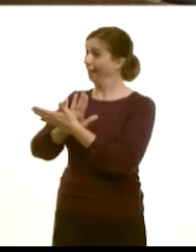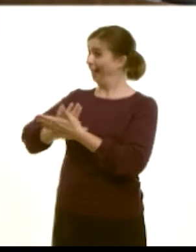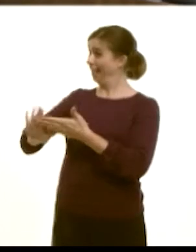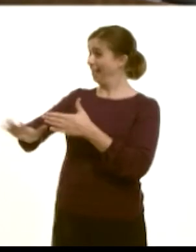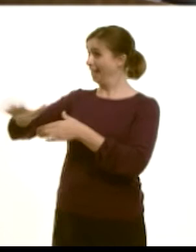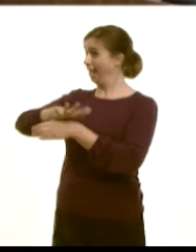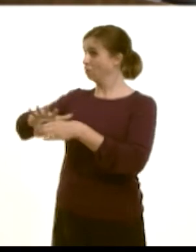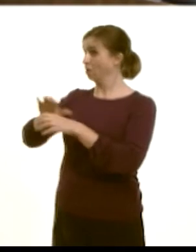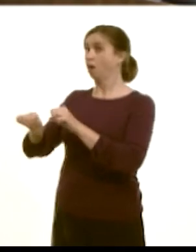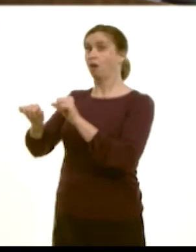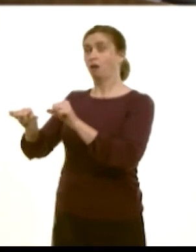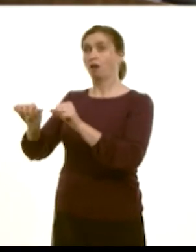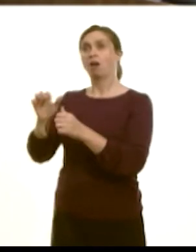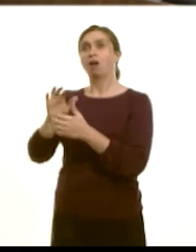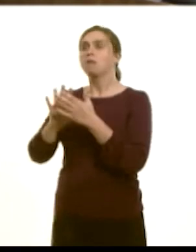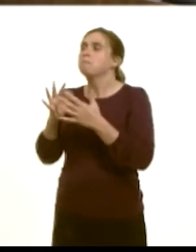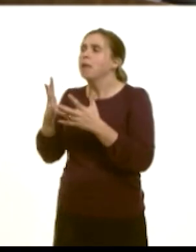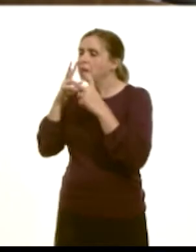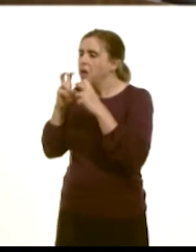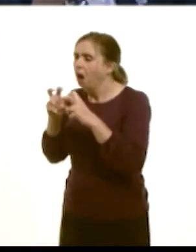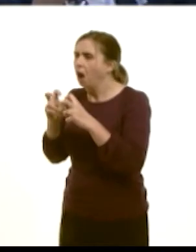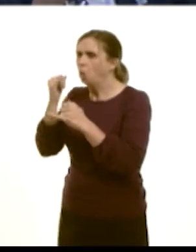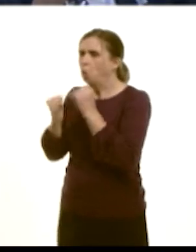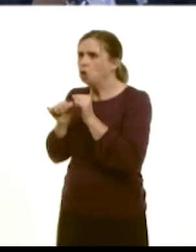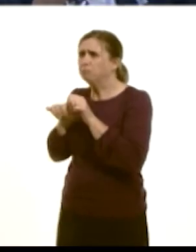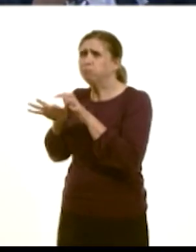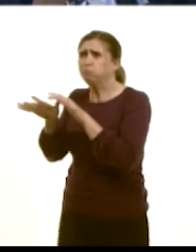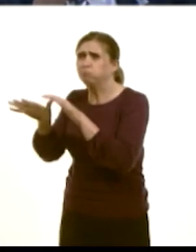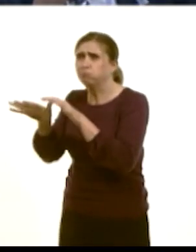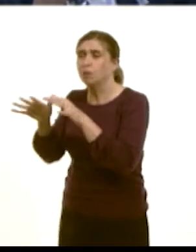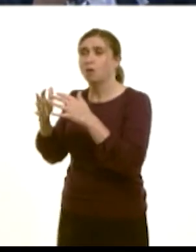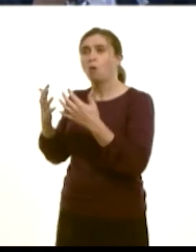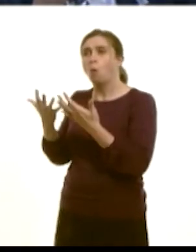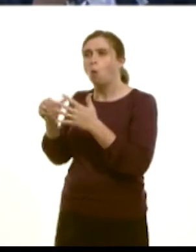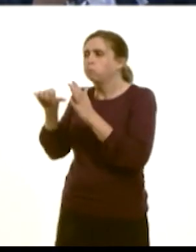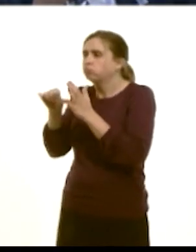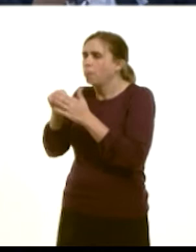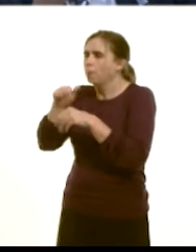there is more disease than orginially thought or there are greater difficulties in terms of the logisitics.